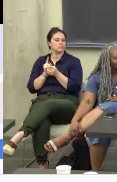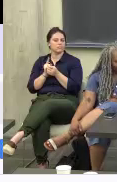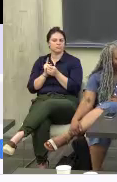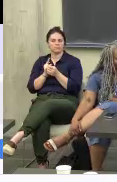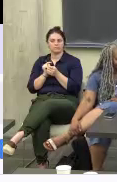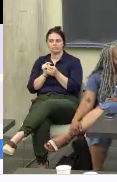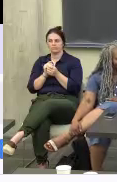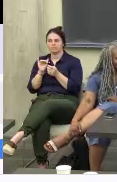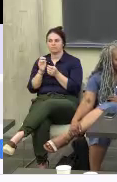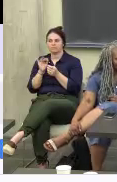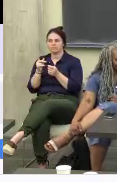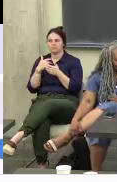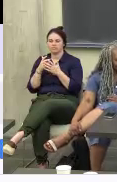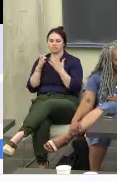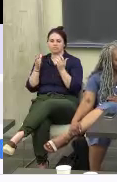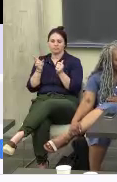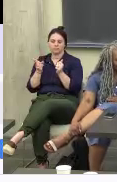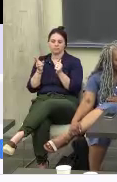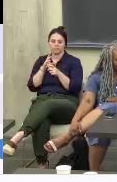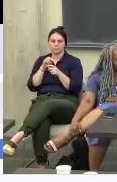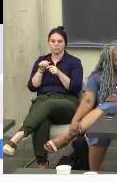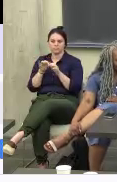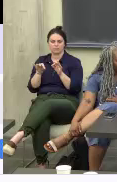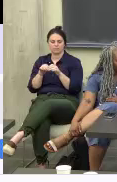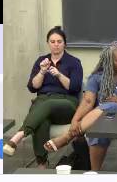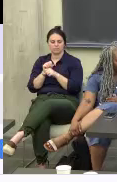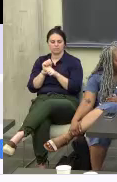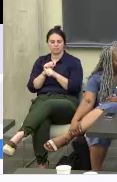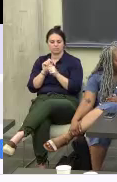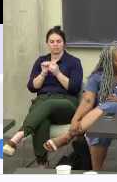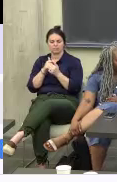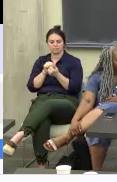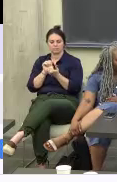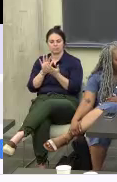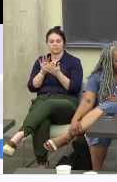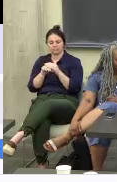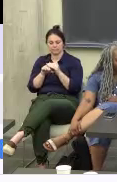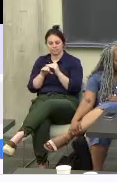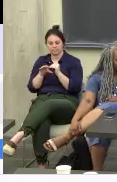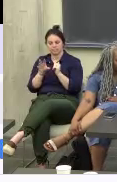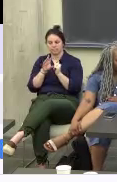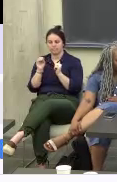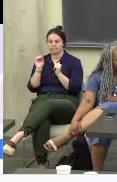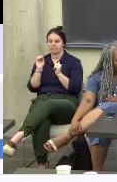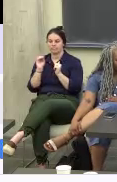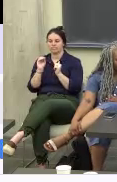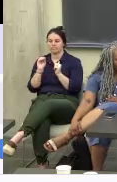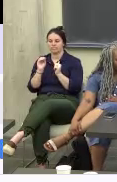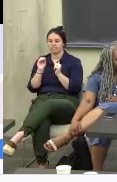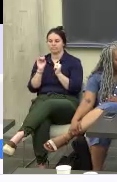how we approach I remember now how we approach accessibility and, you know, the conversation